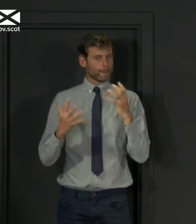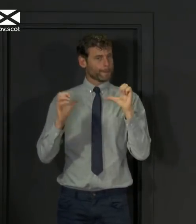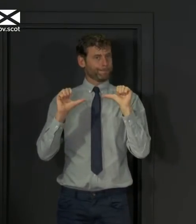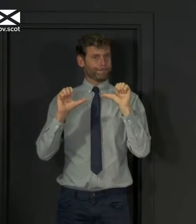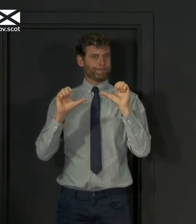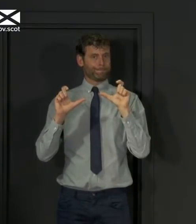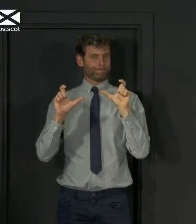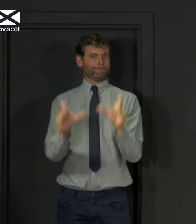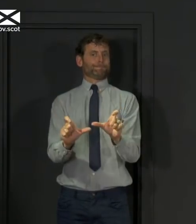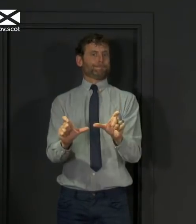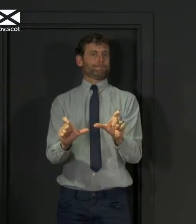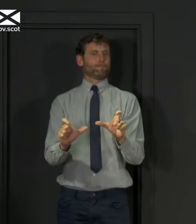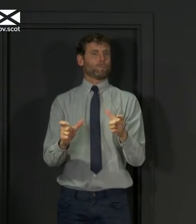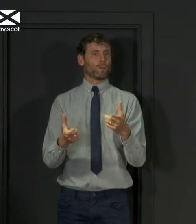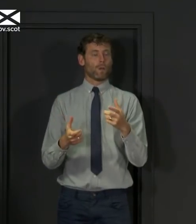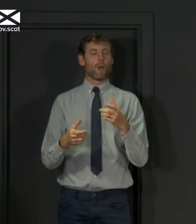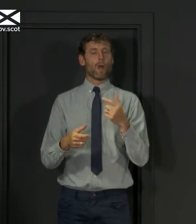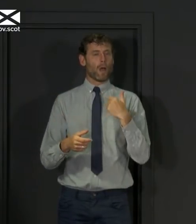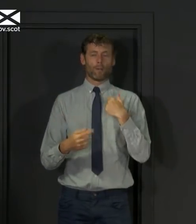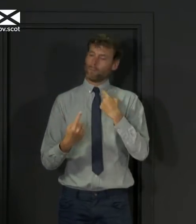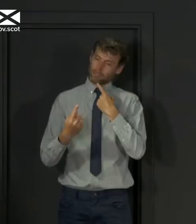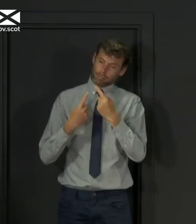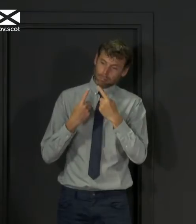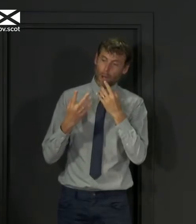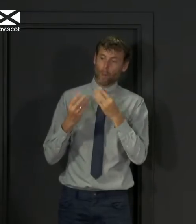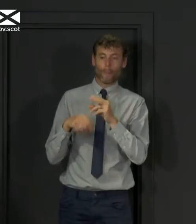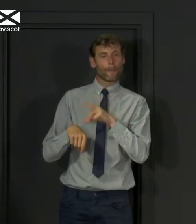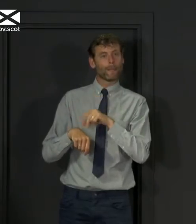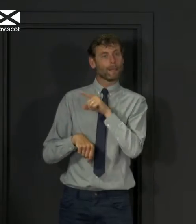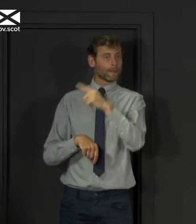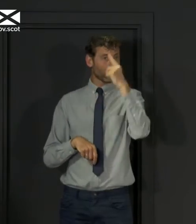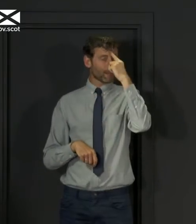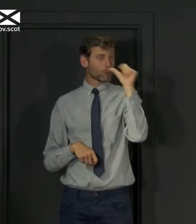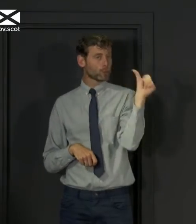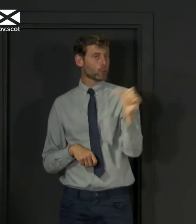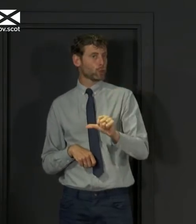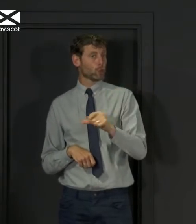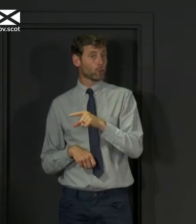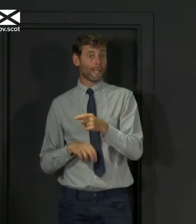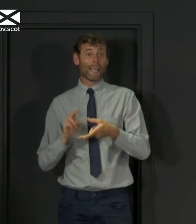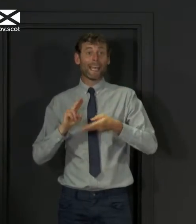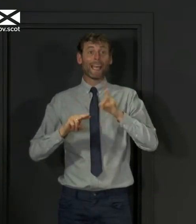the advice of the police. I won't rule out anything that we are advised may be required